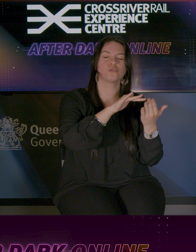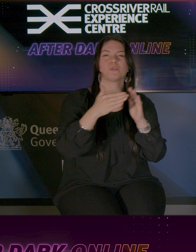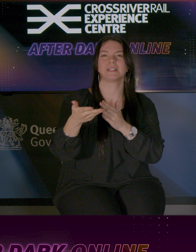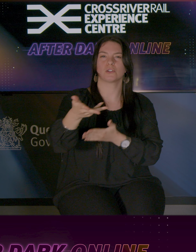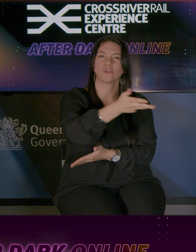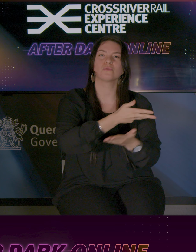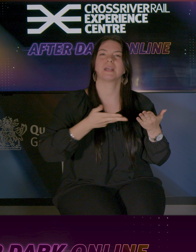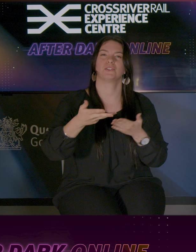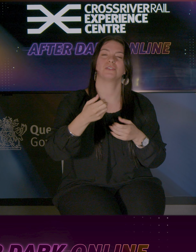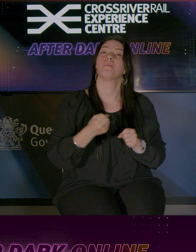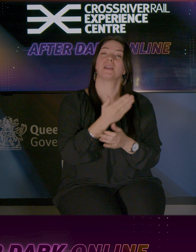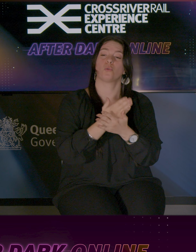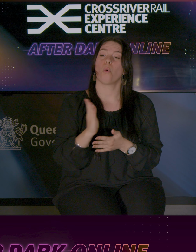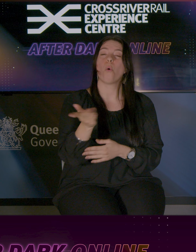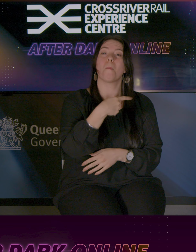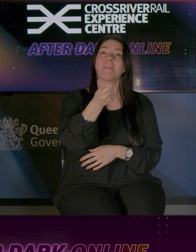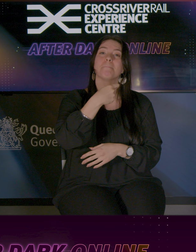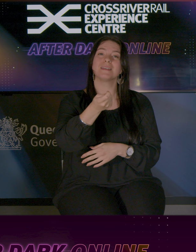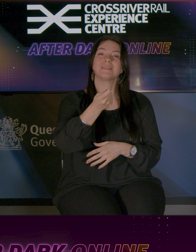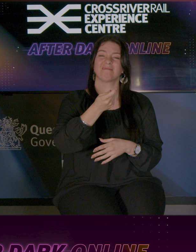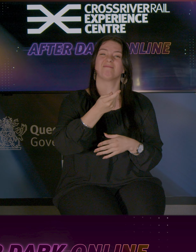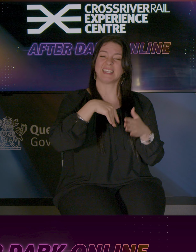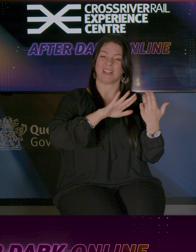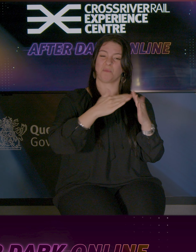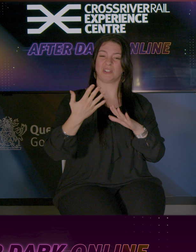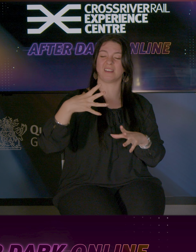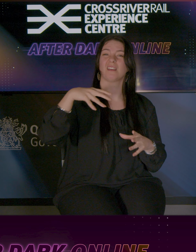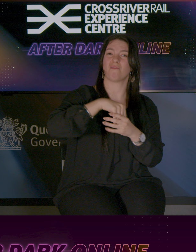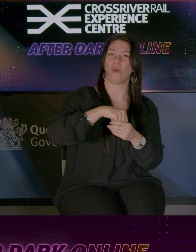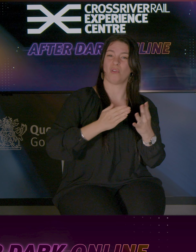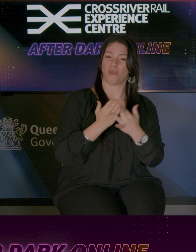of the community were included throughout the engagement process and their feedback Was Heard